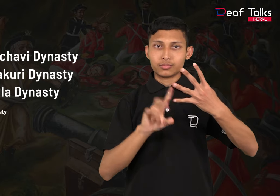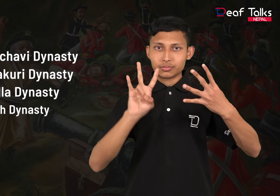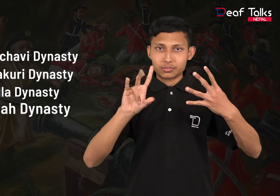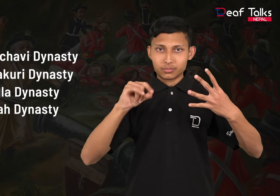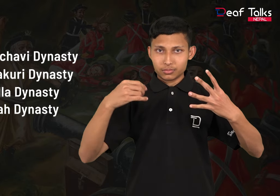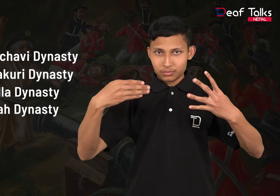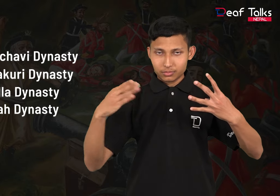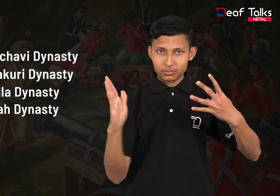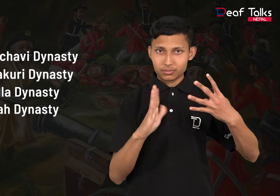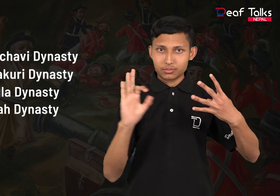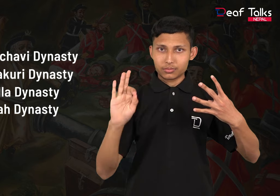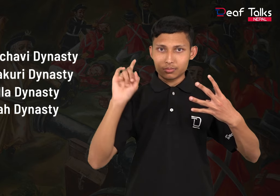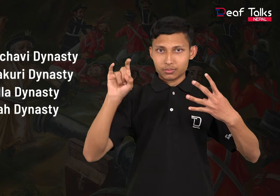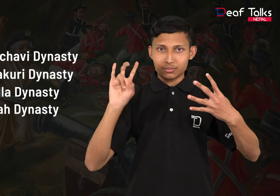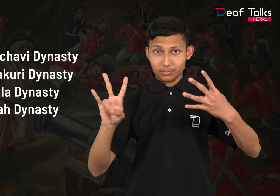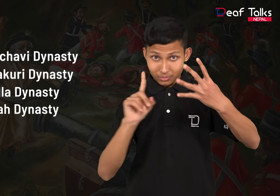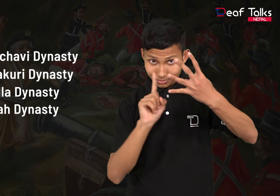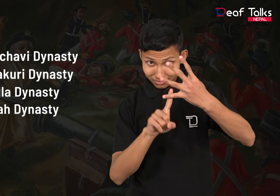4. Shah Dynasty